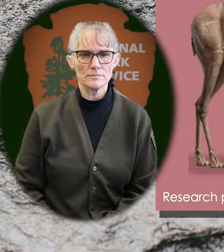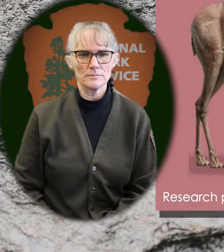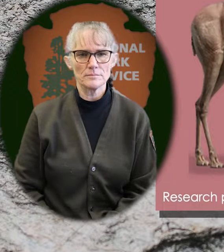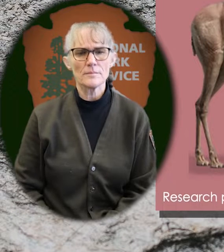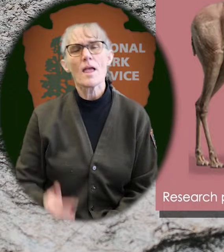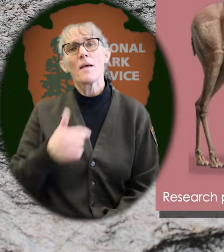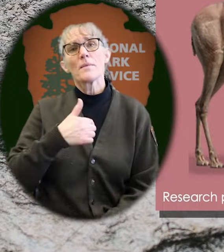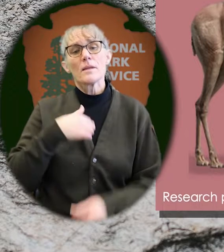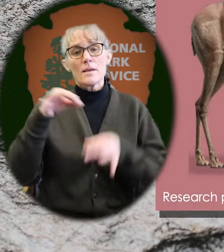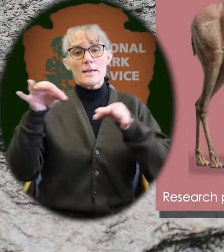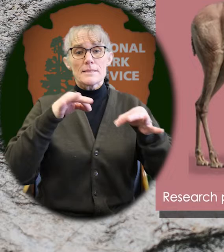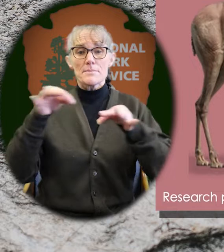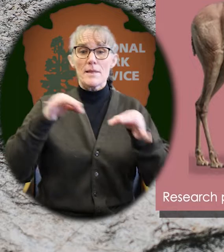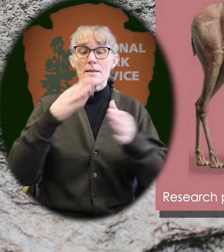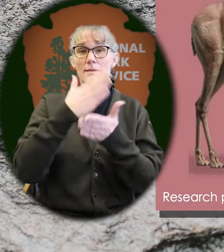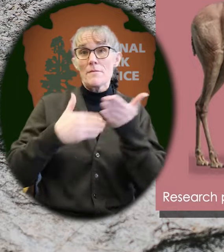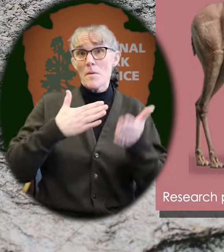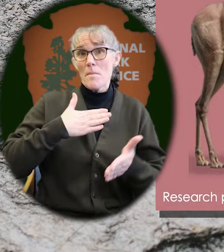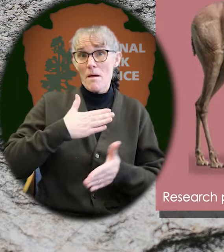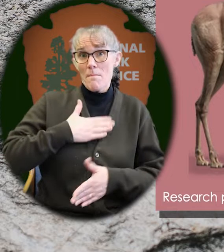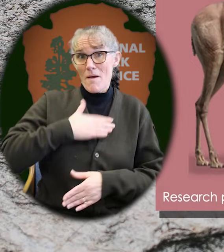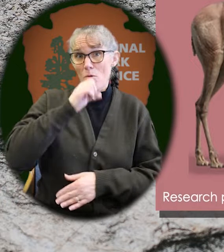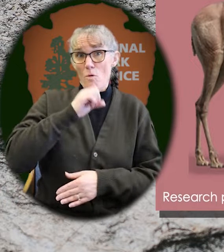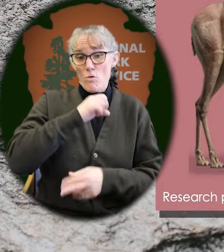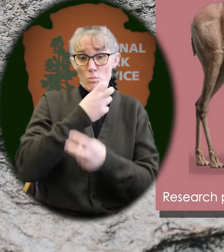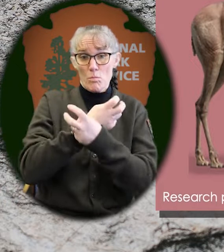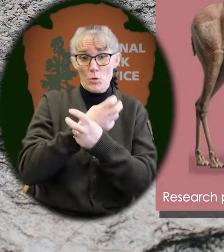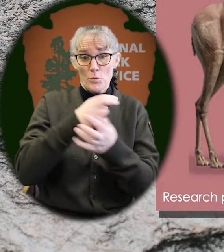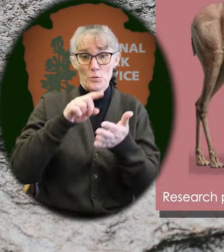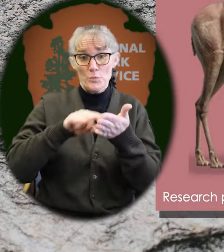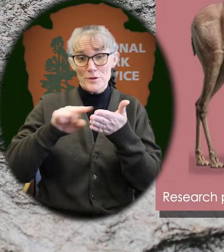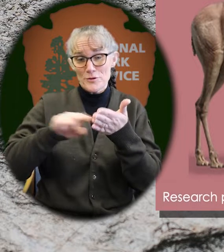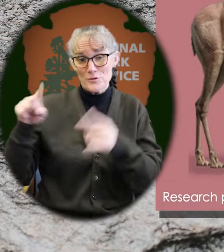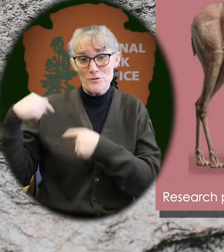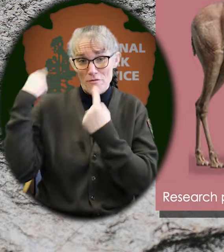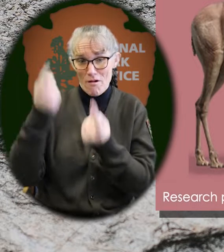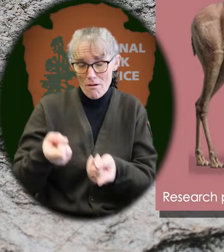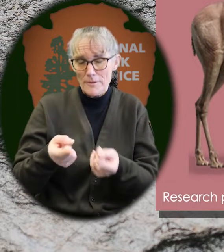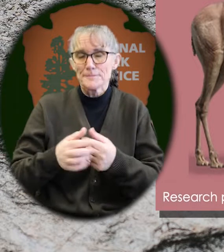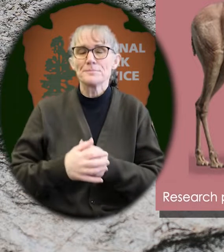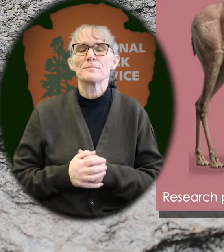So, with that, I'm going to tell you now about some of the research I've been doing um in paleo.